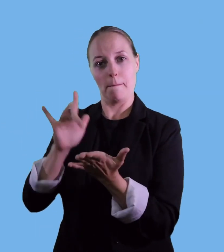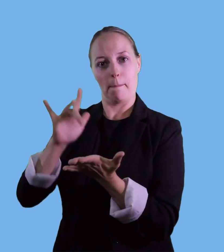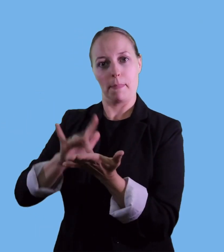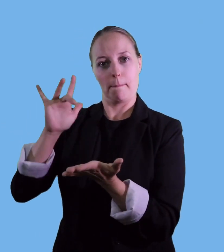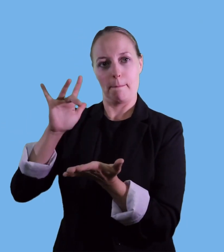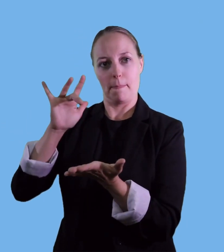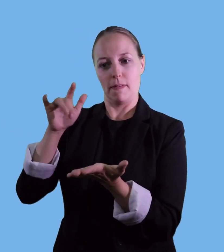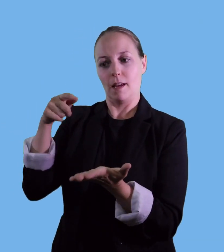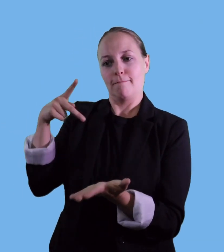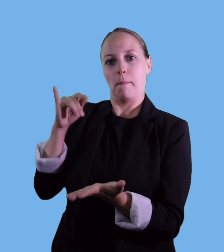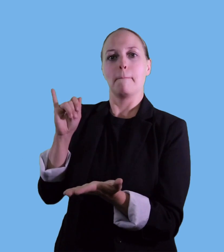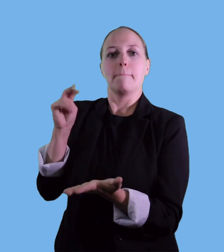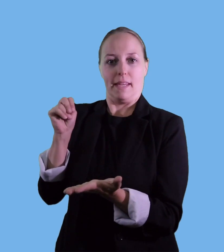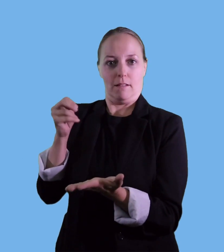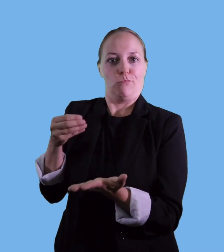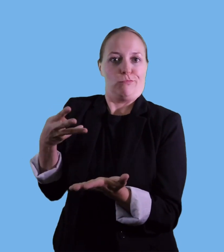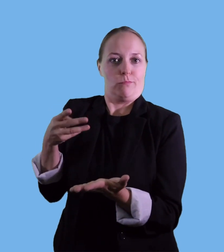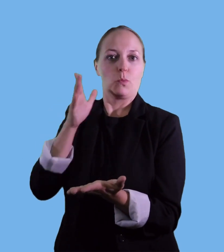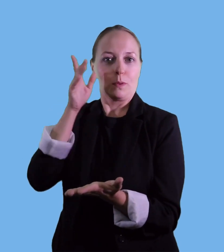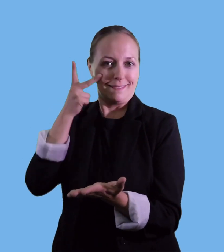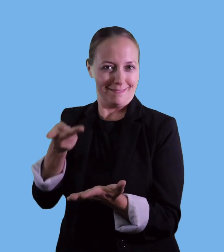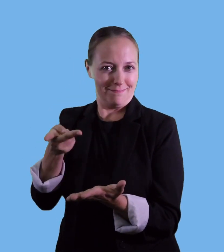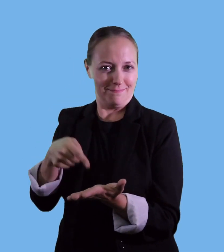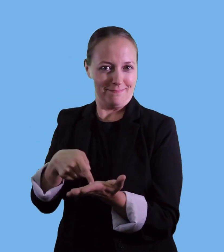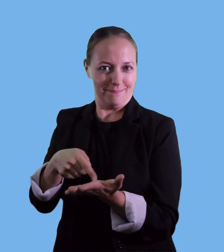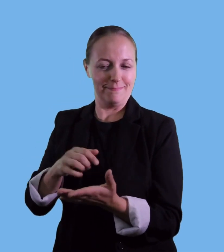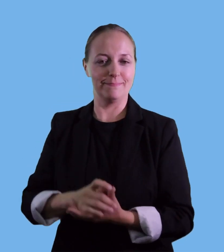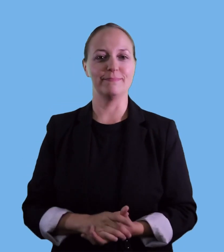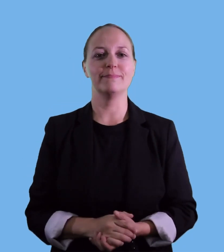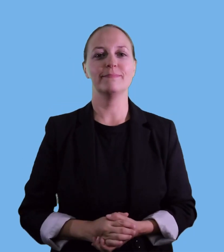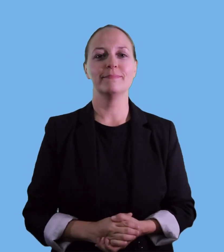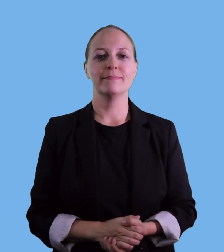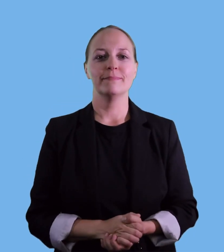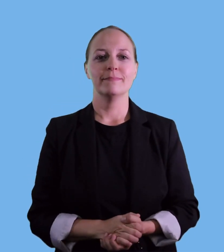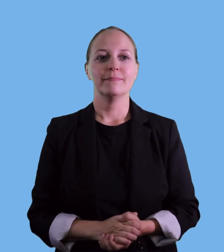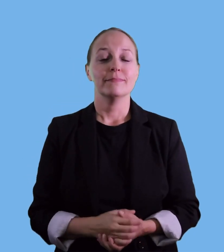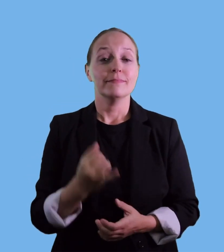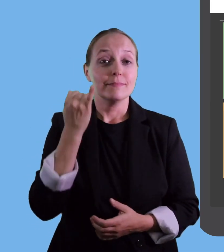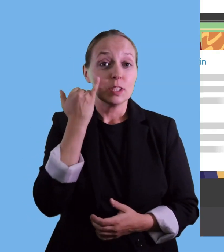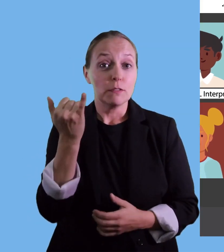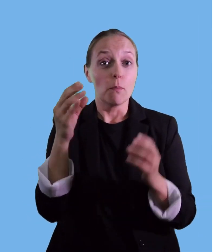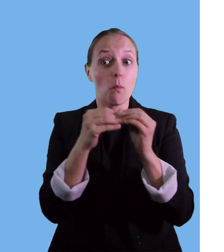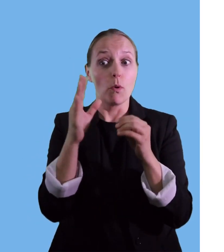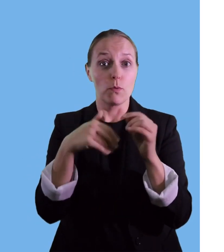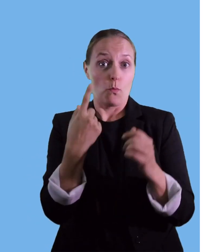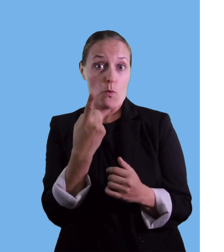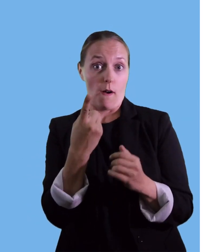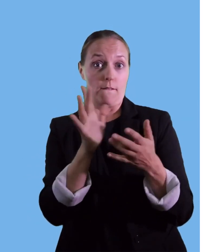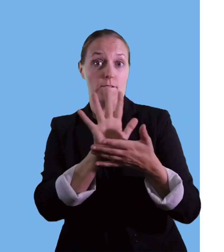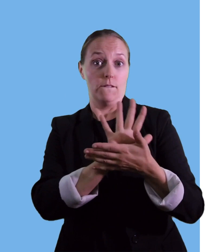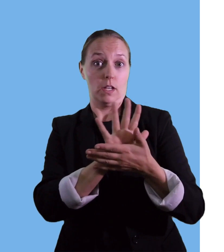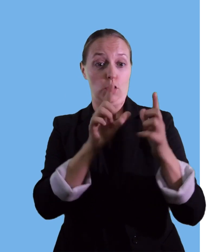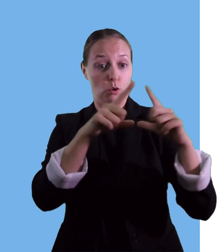video and then select "Pin" from the menu that appears. If you need to pin more than one video,